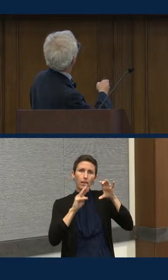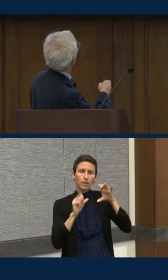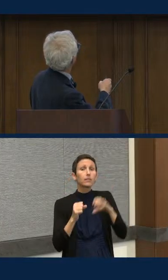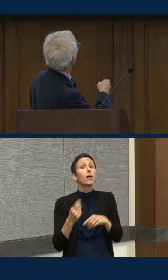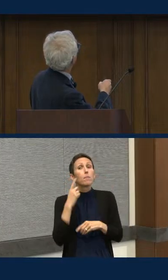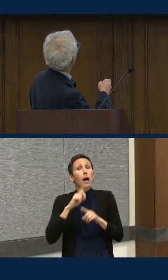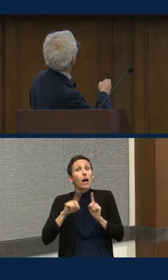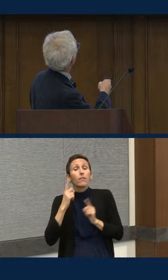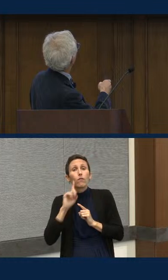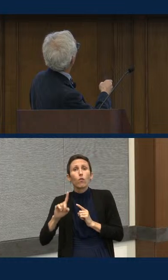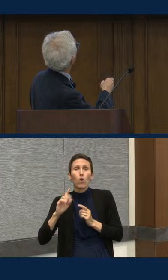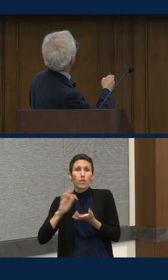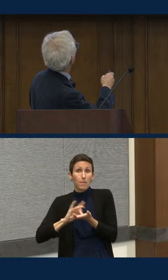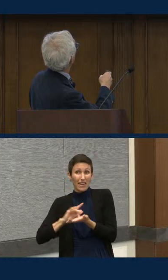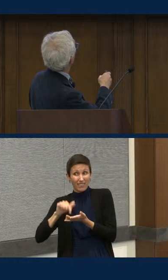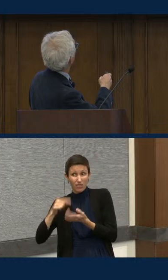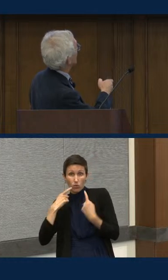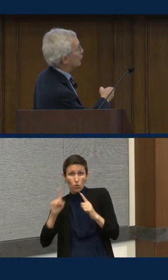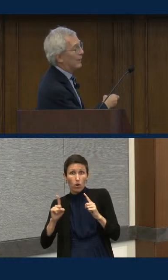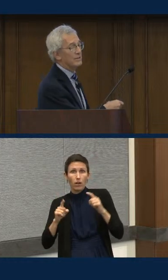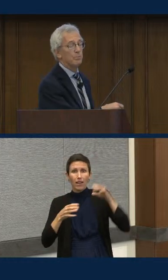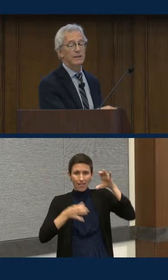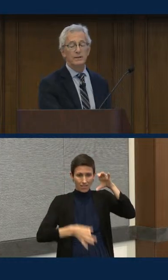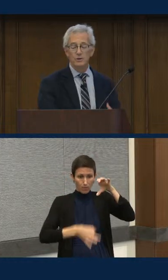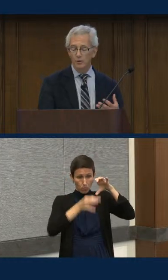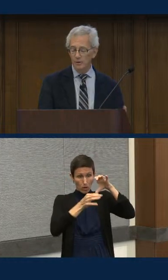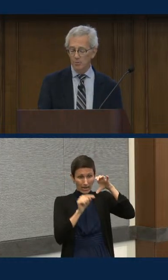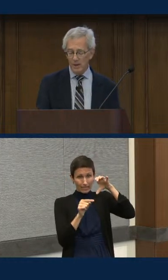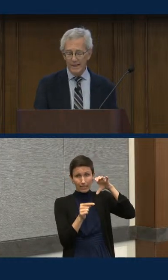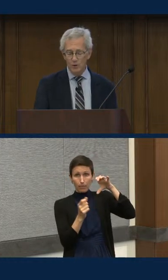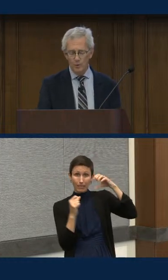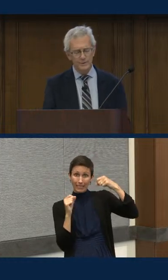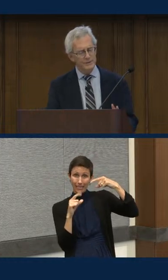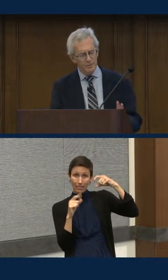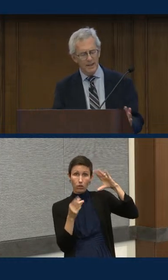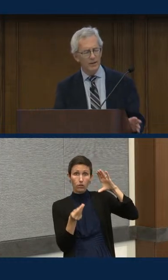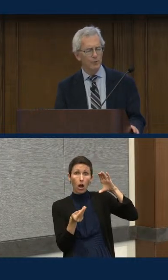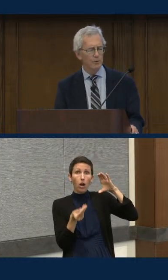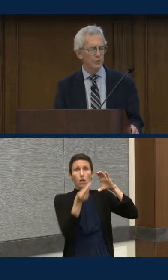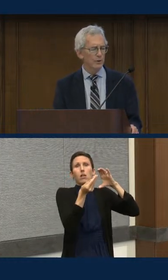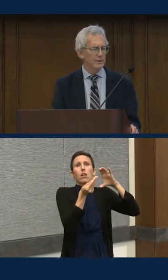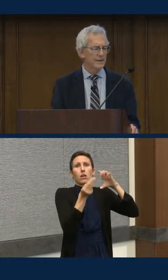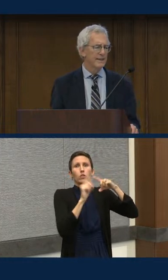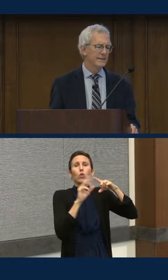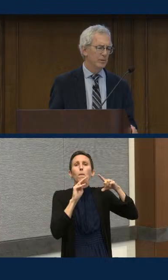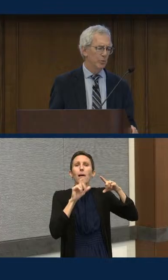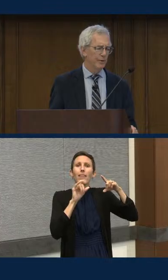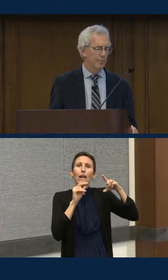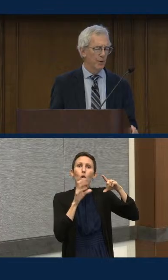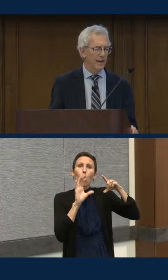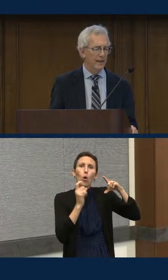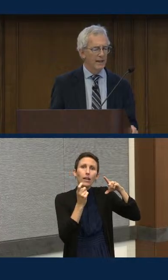signals from the brain stem get translated to the system and